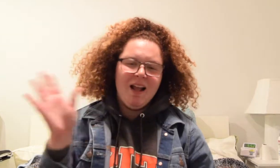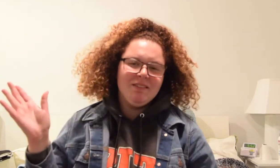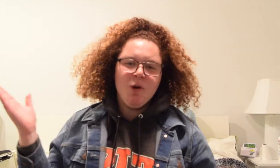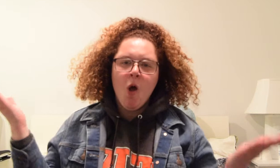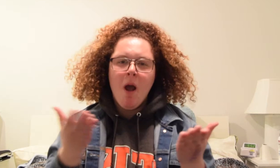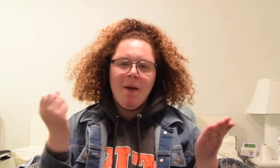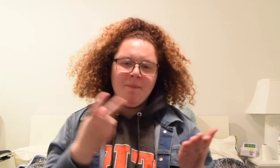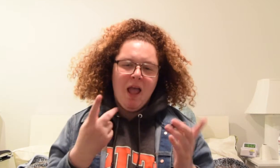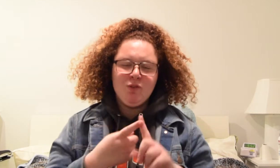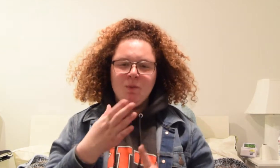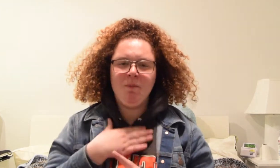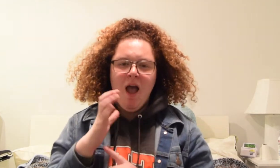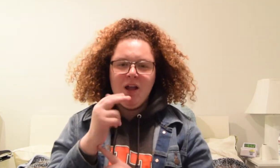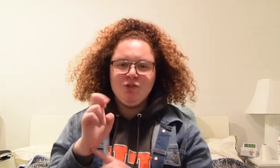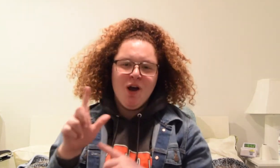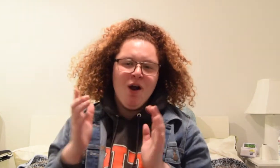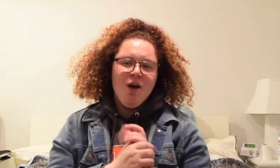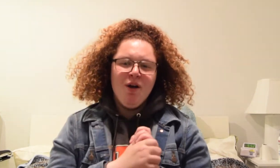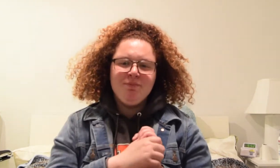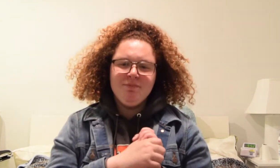Hey guys! Welcome back to my channel